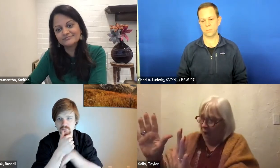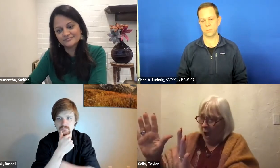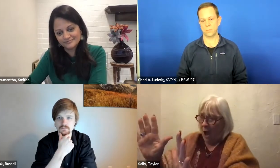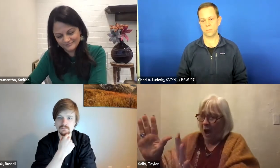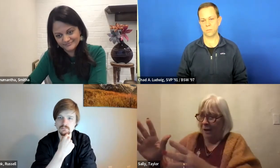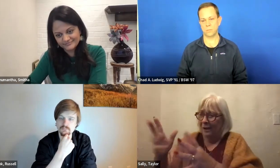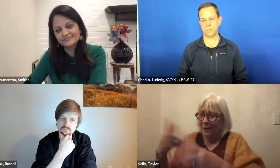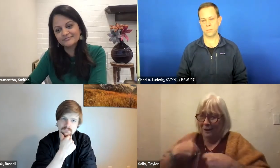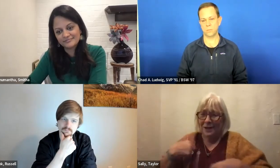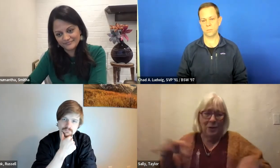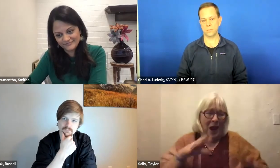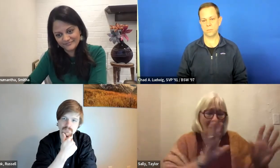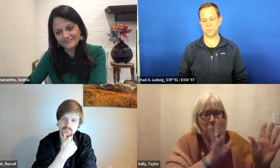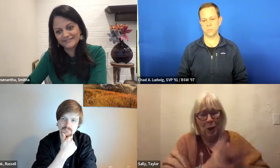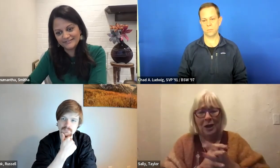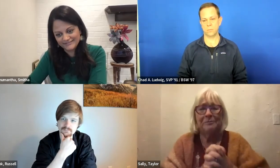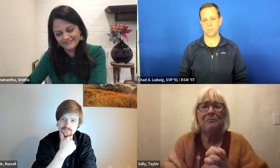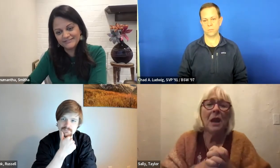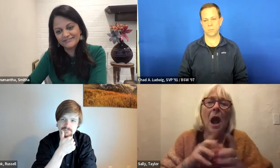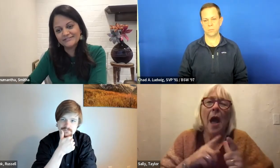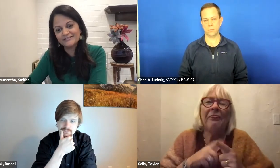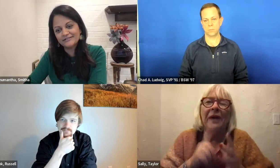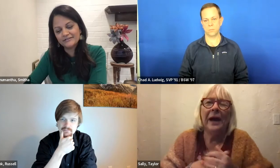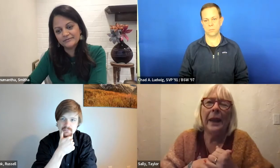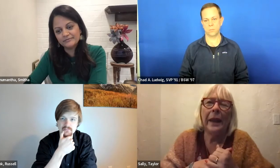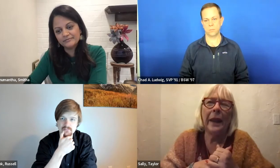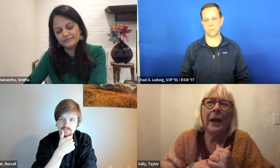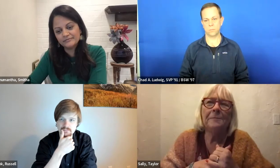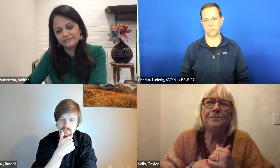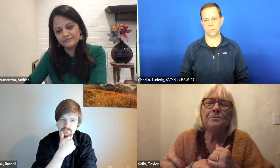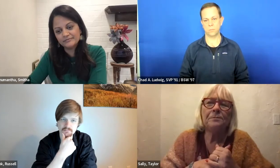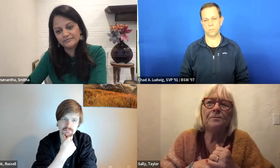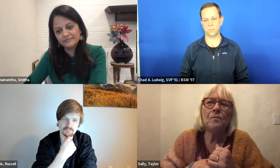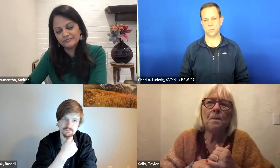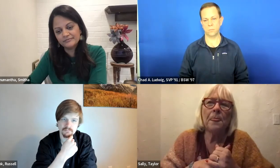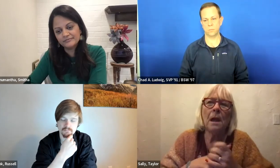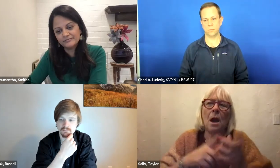I mean, like I said, he stayed reading the newspaper all morning, which was great for him.